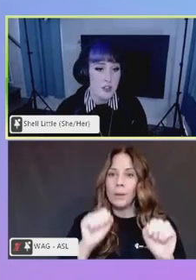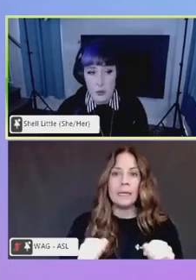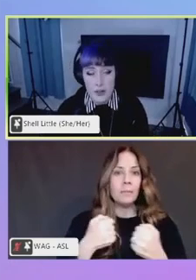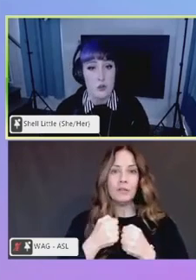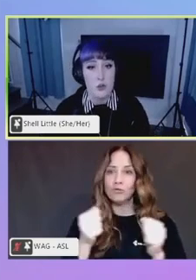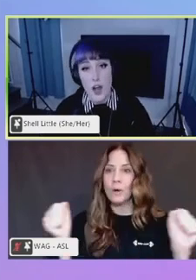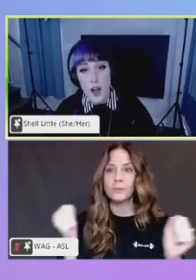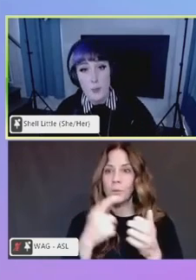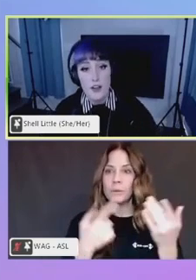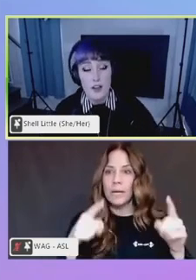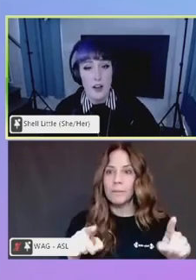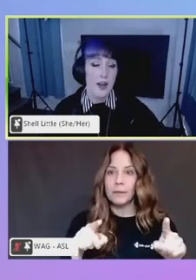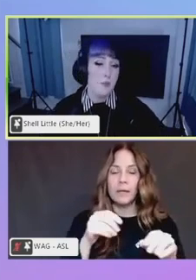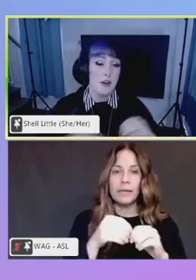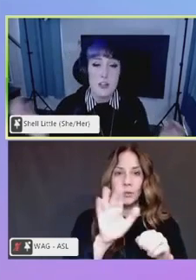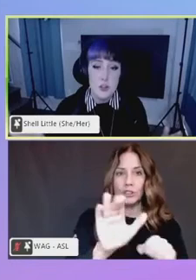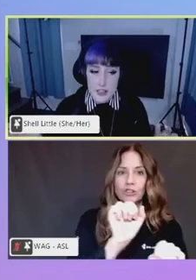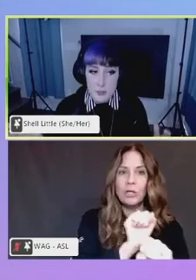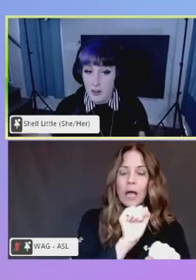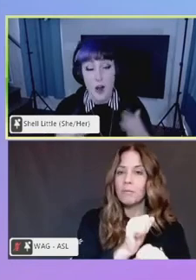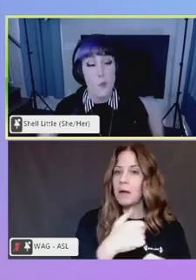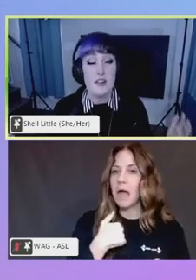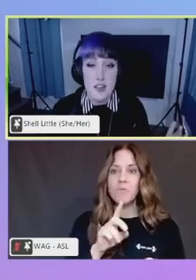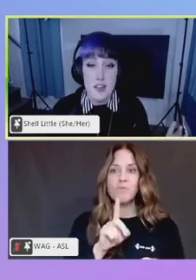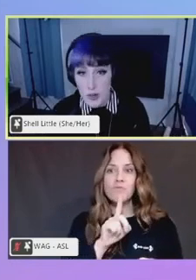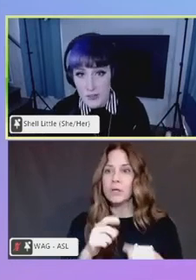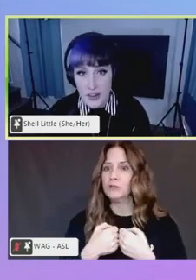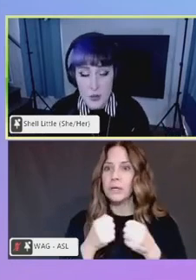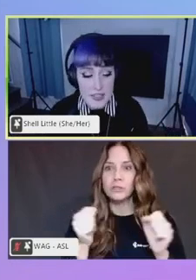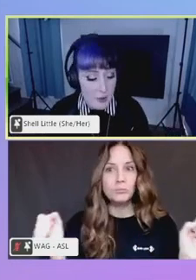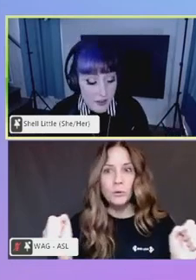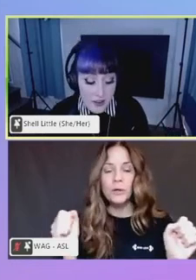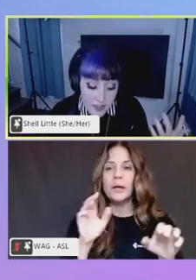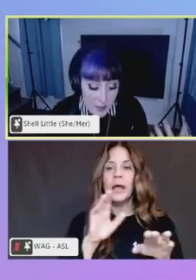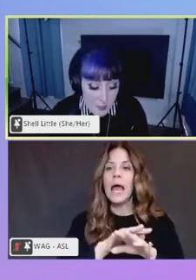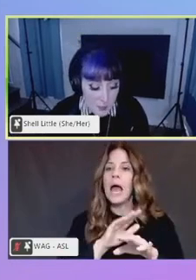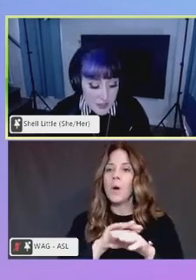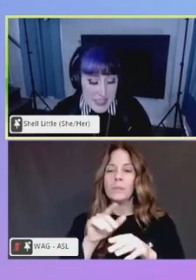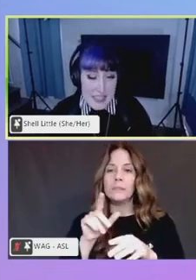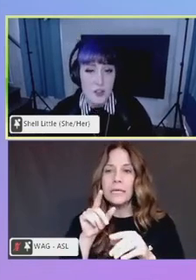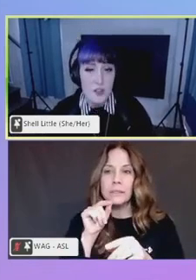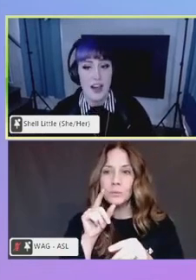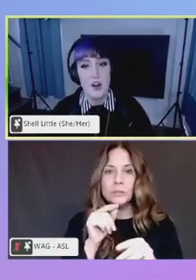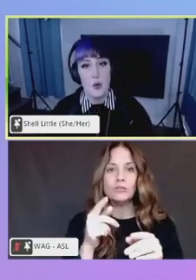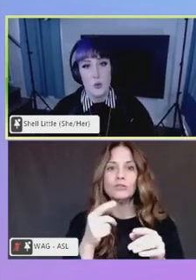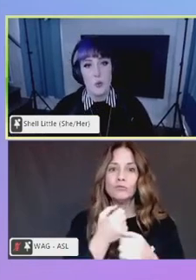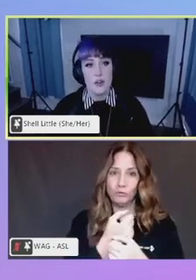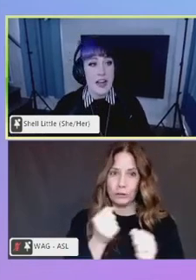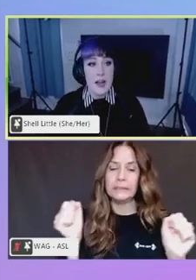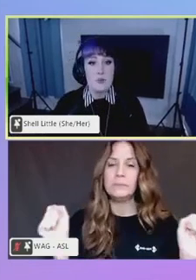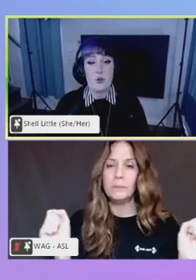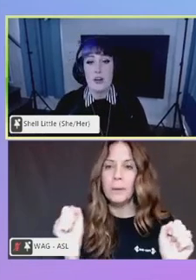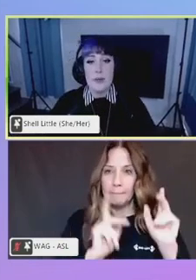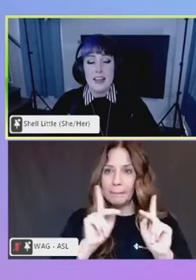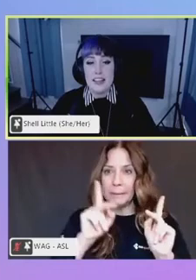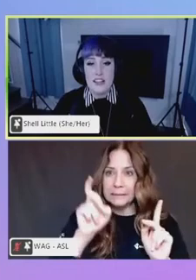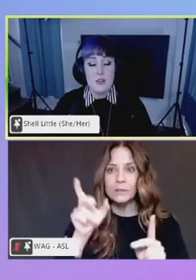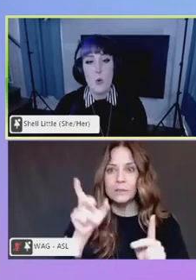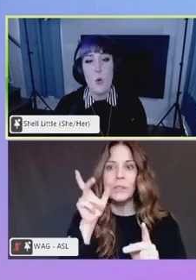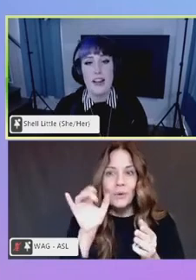in. So what can we do as a community? So as a community, we can be transparent about how things are going at your job. I'm